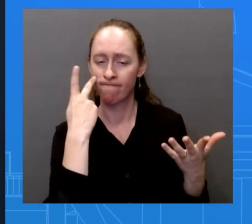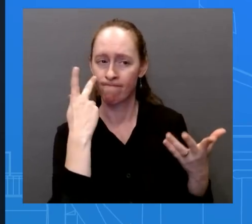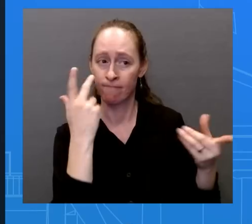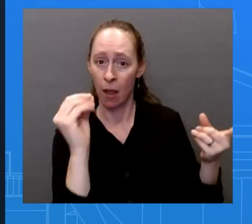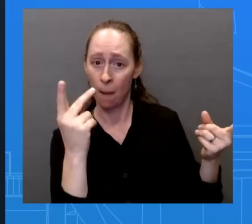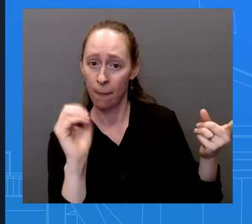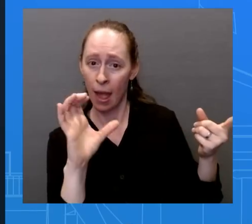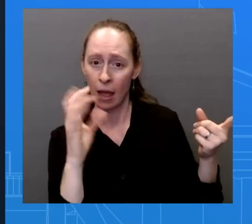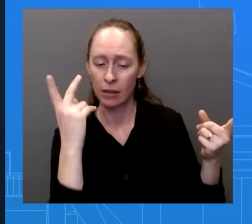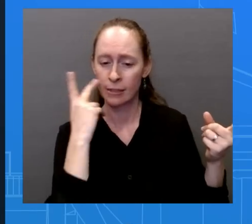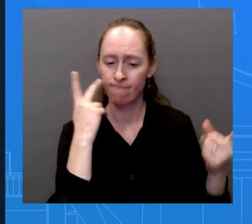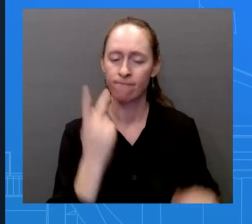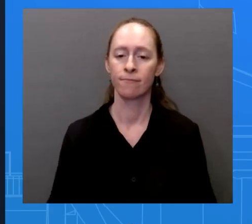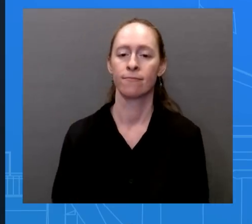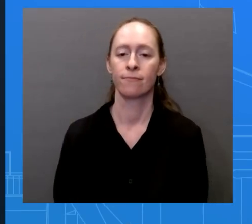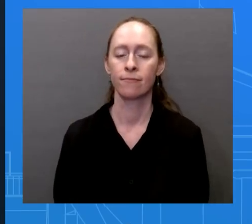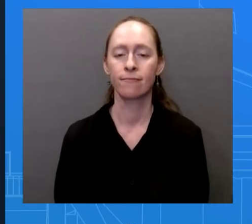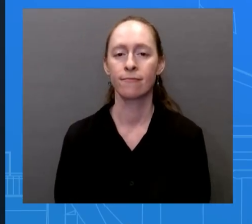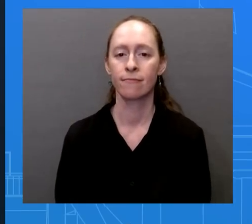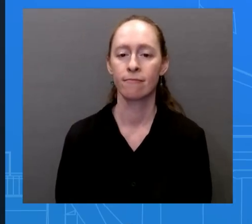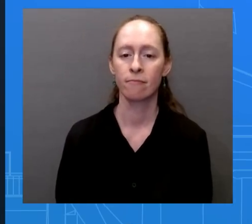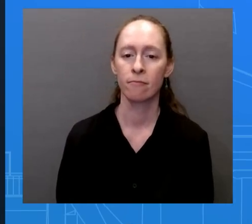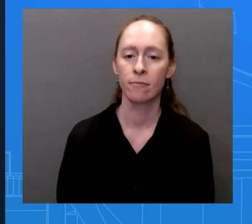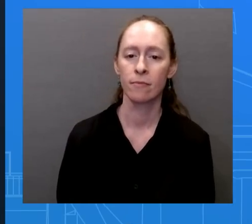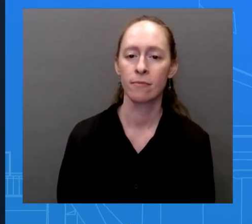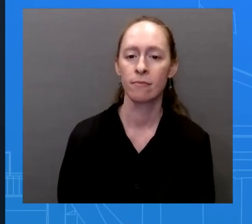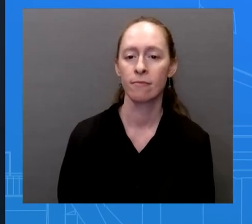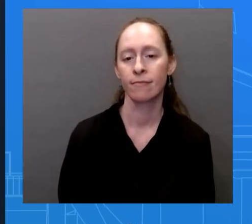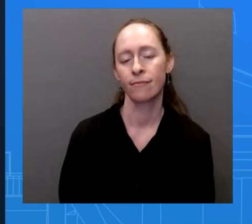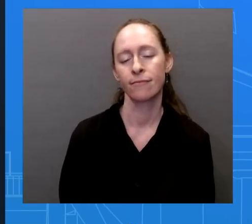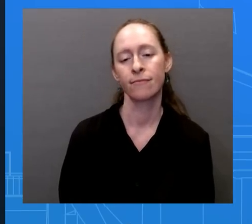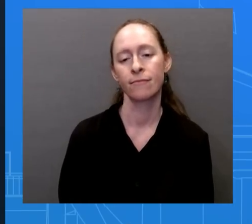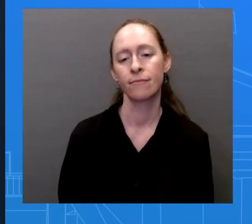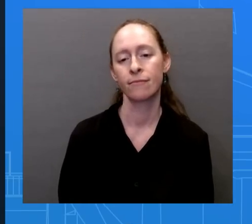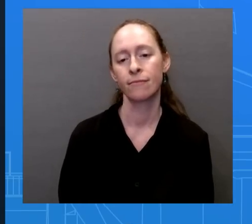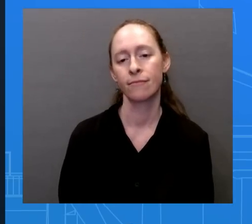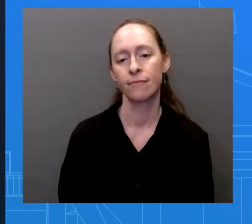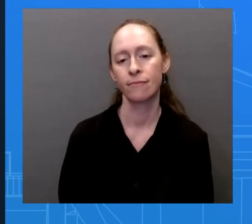that Saudi Arabia sides with Russia in this war? Ms. Jean-Pierre: Well, we believe by --